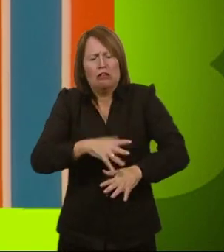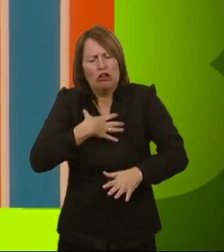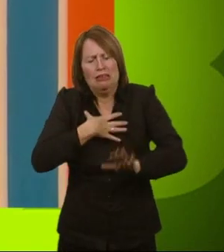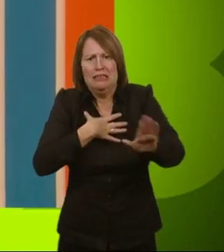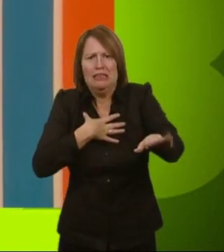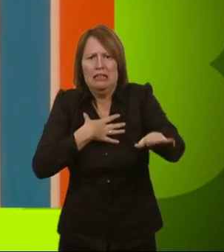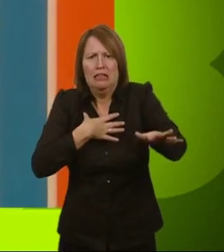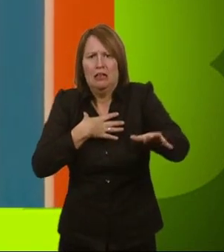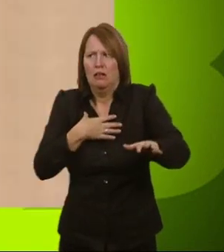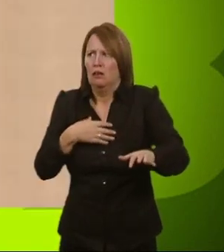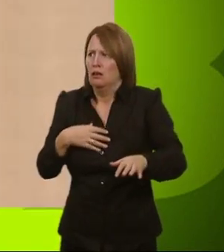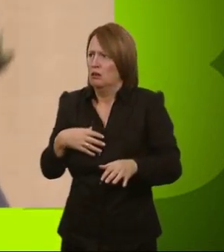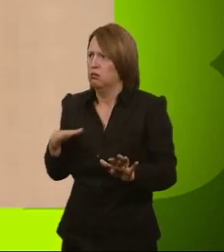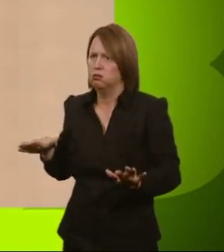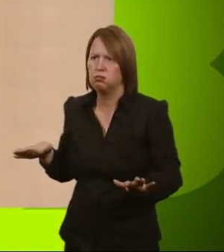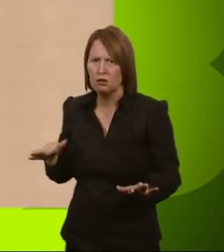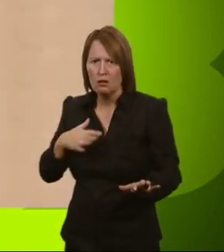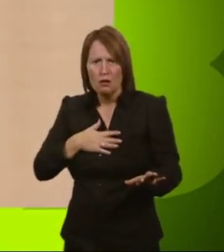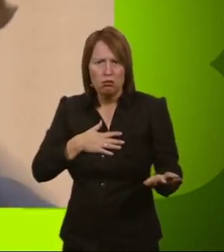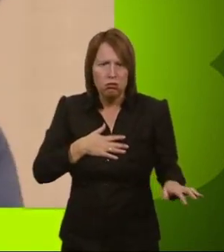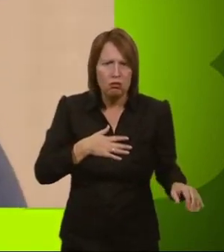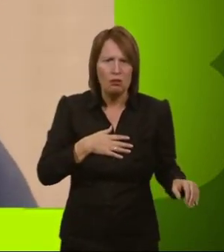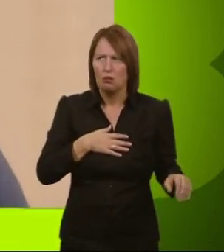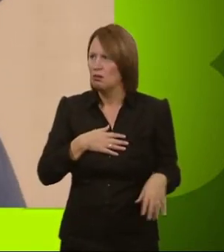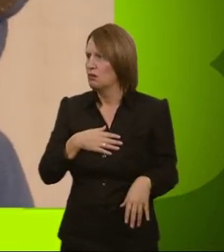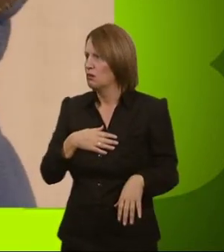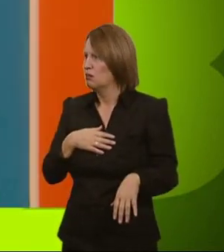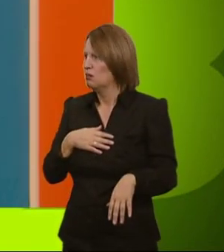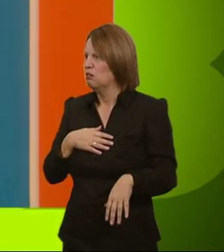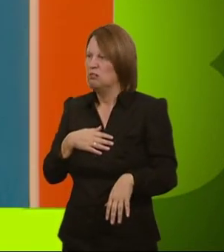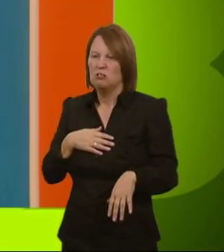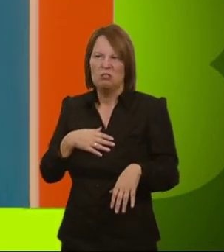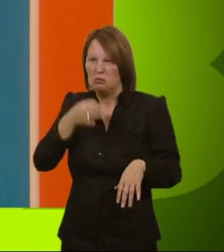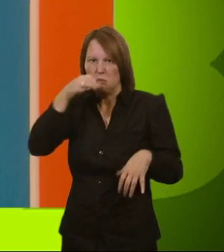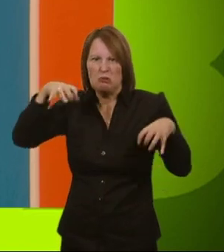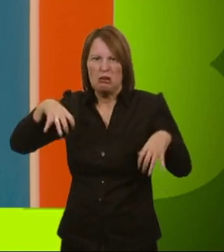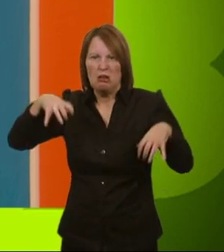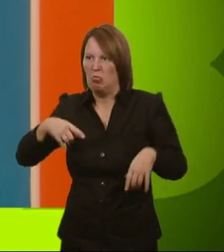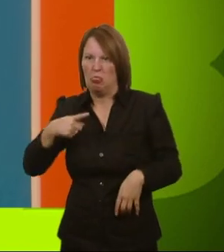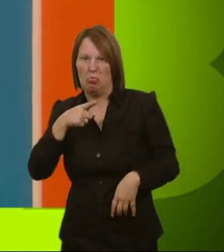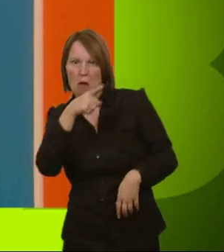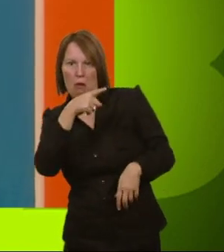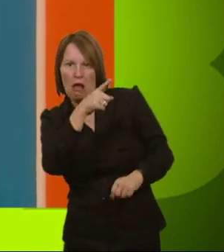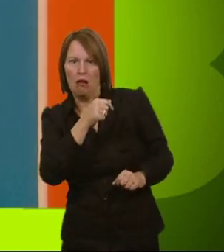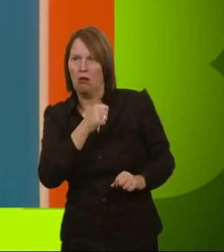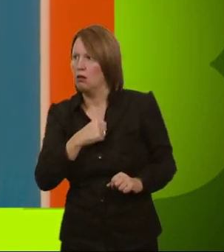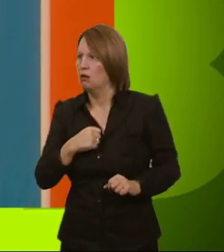nibby I'll socky monster went that way hurry up and get that Heather